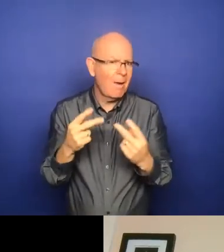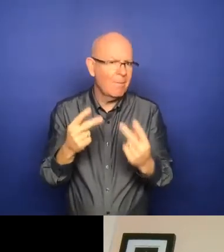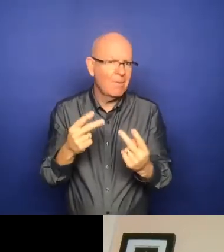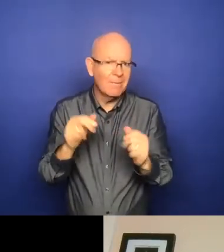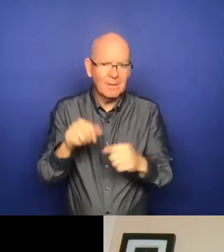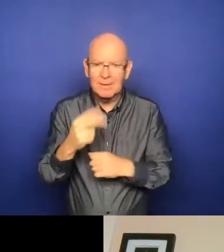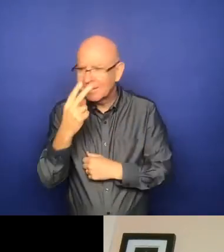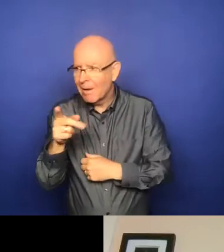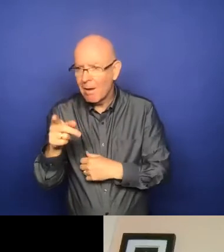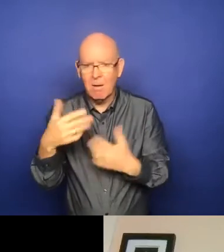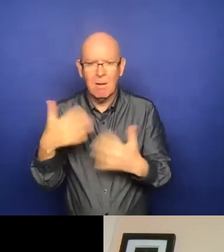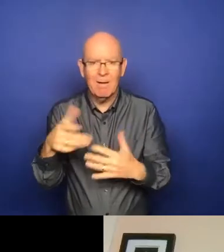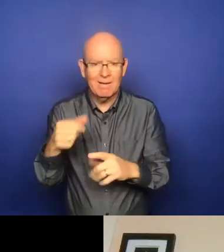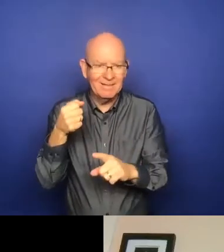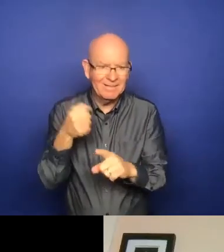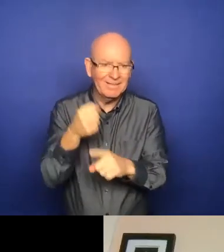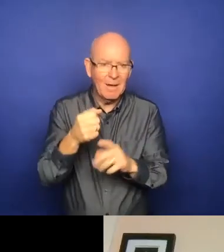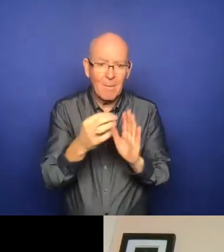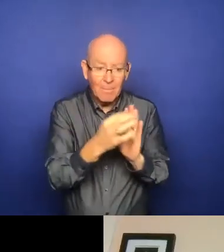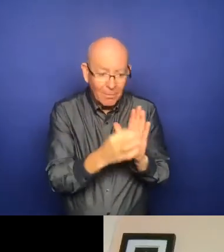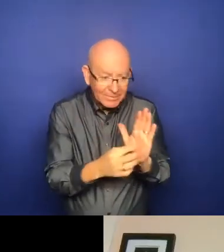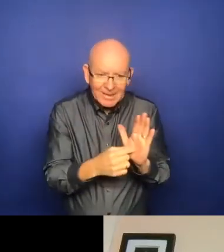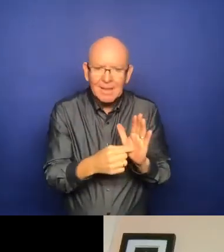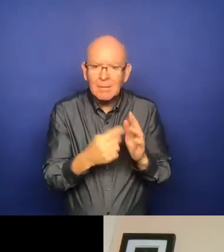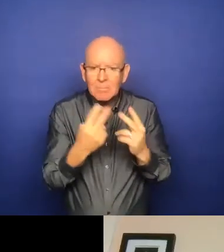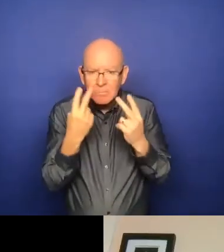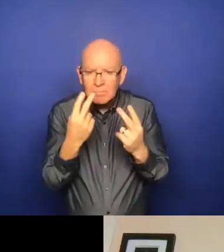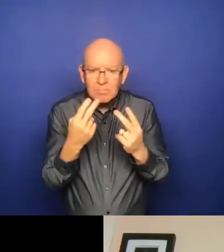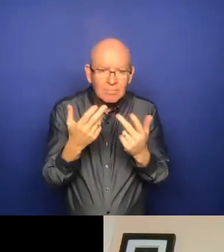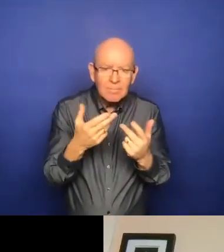pandemic. I would like now to give the floor